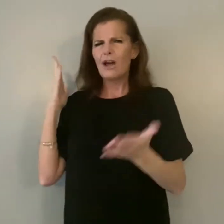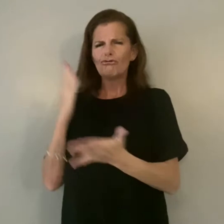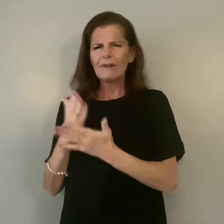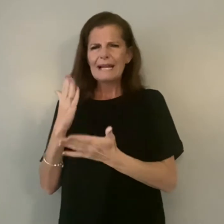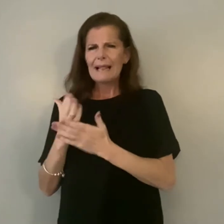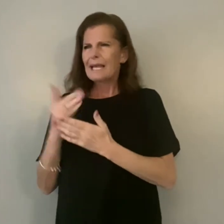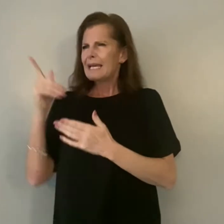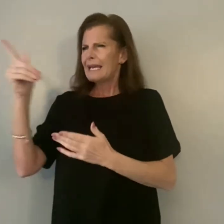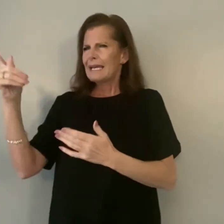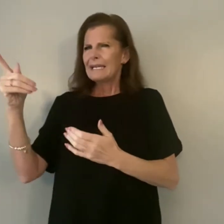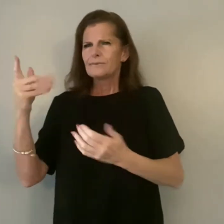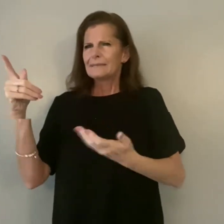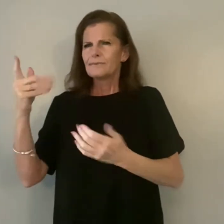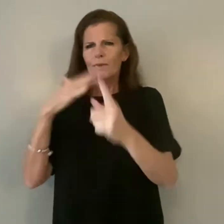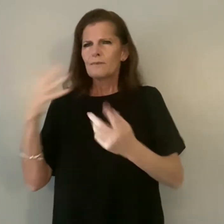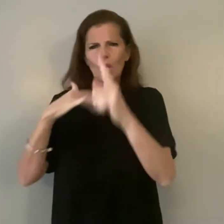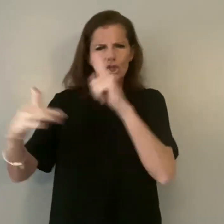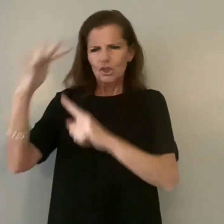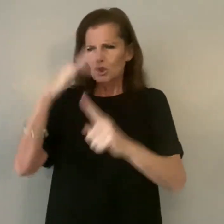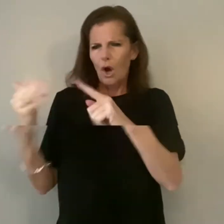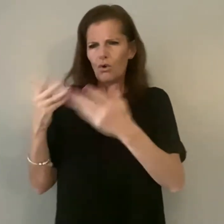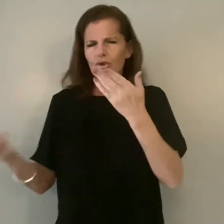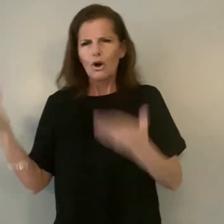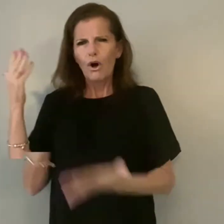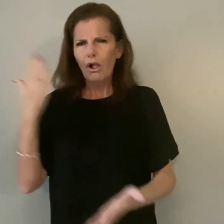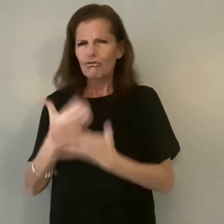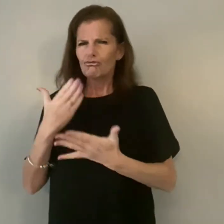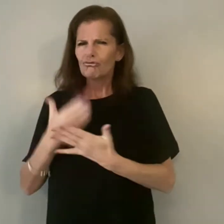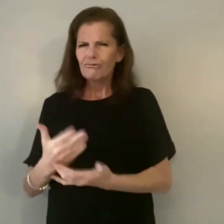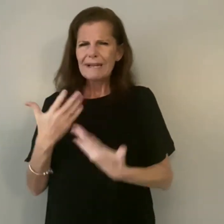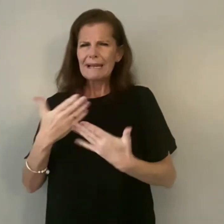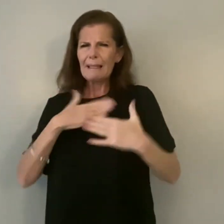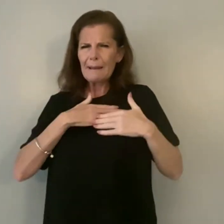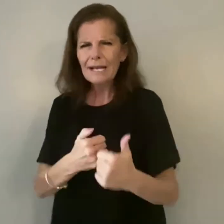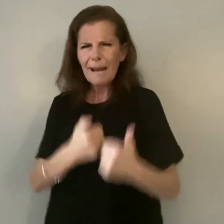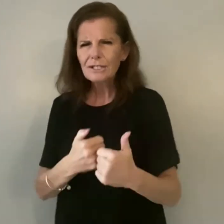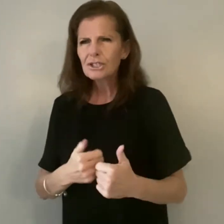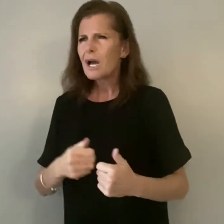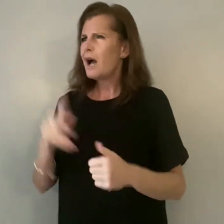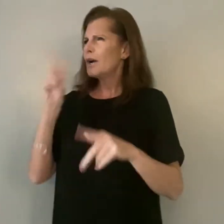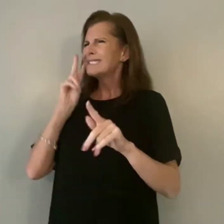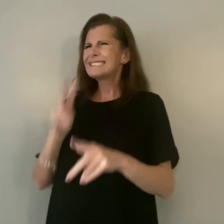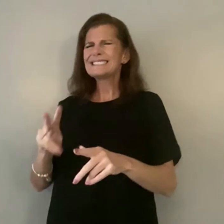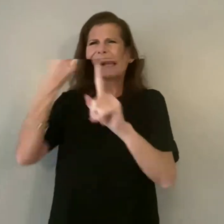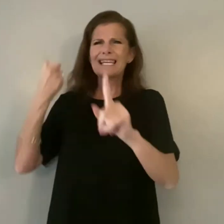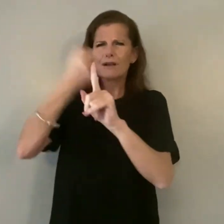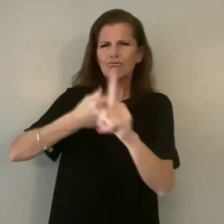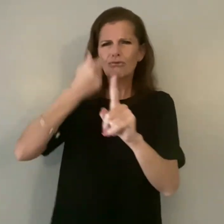I'm really impassioned by current social injustice issues. And that's brilliant. Clearly you see the marches on the street,